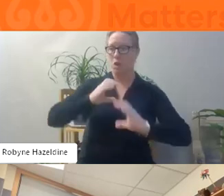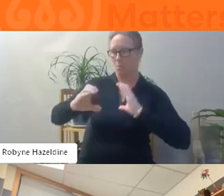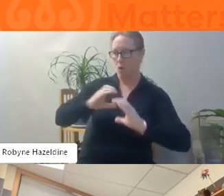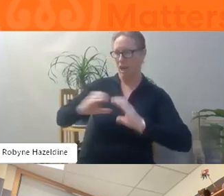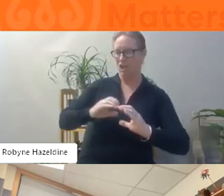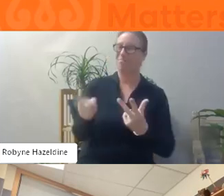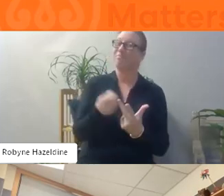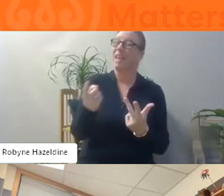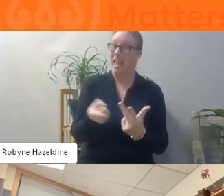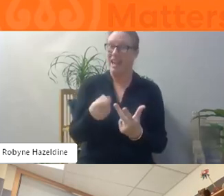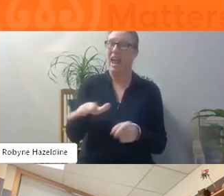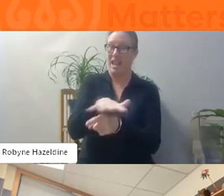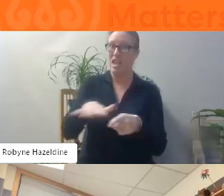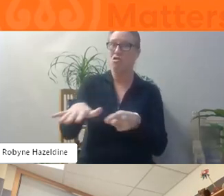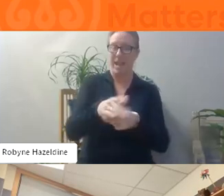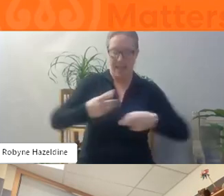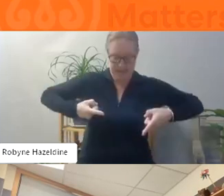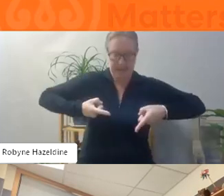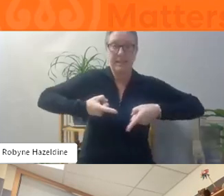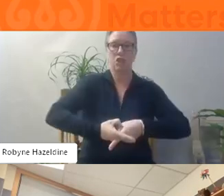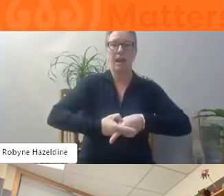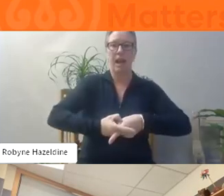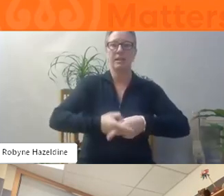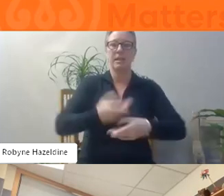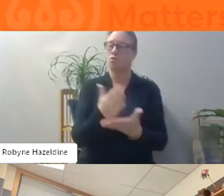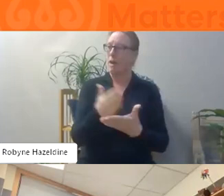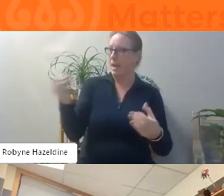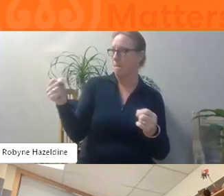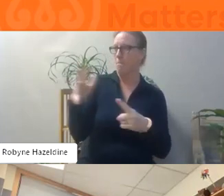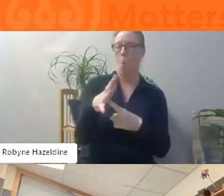space in which intersectionality is really important for mokopuna